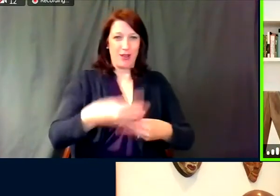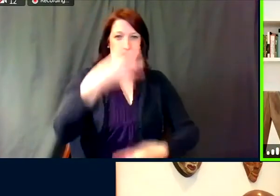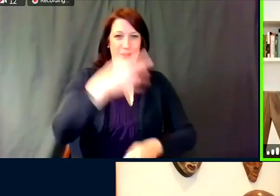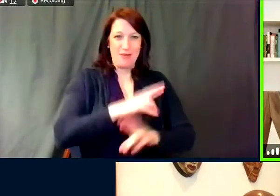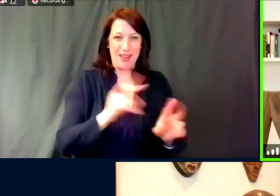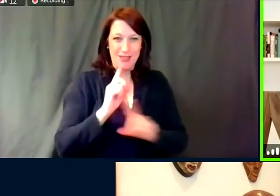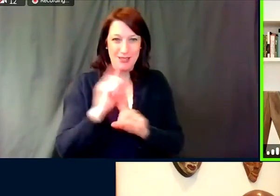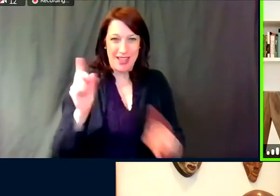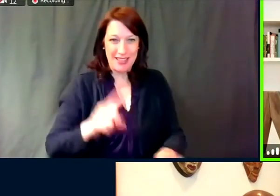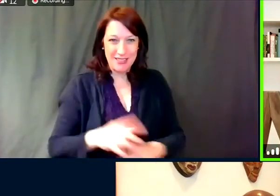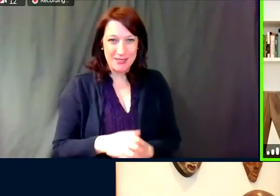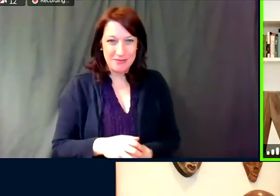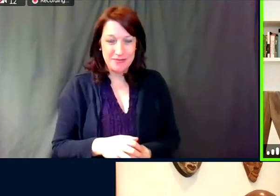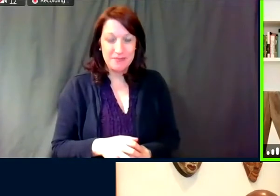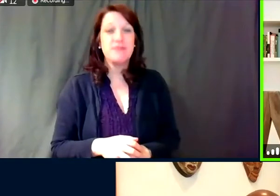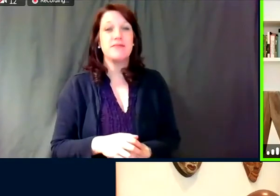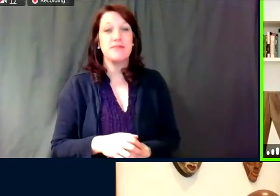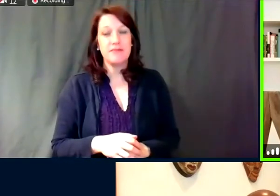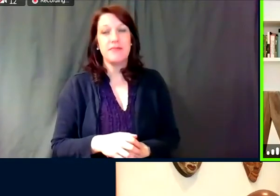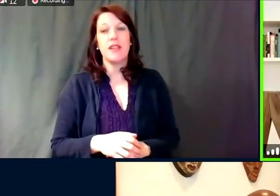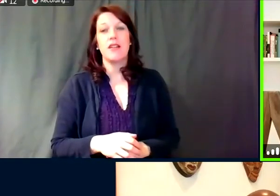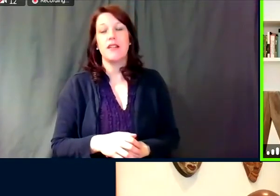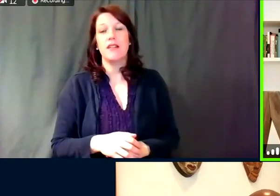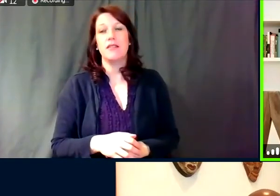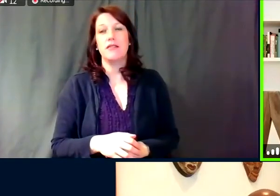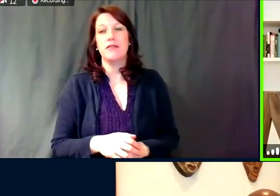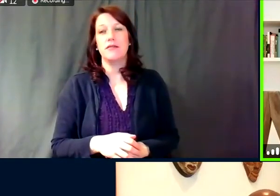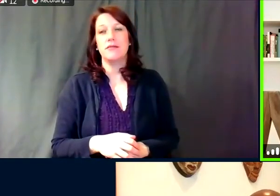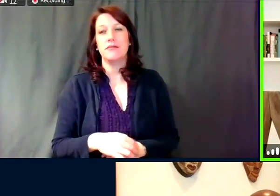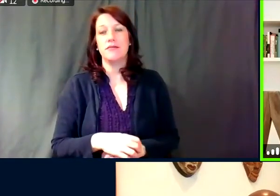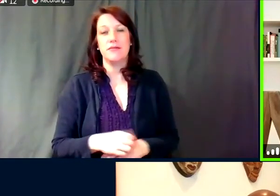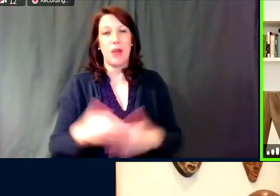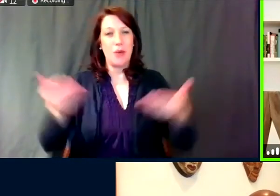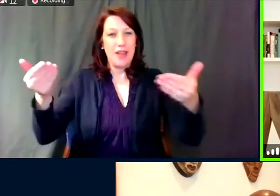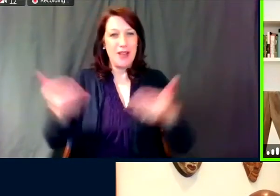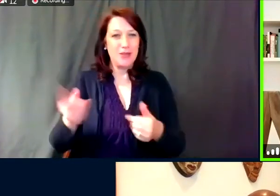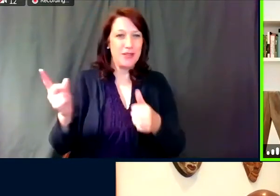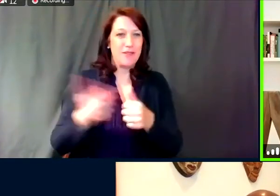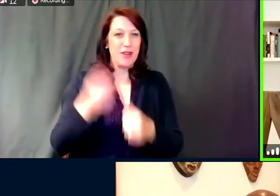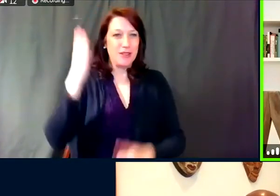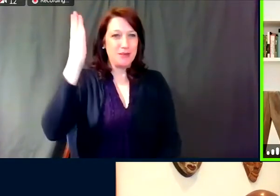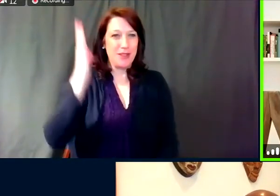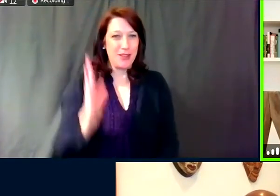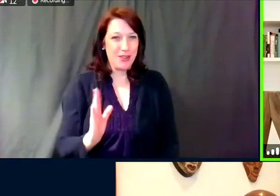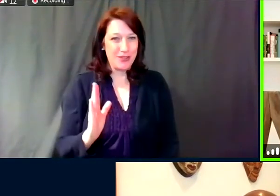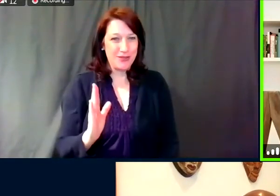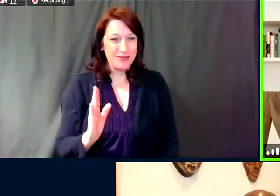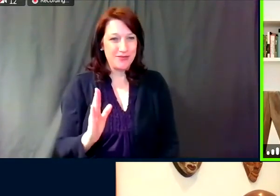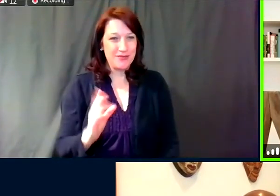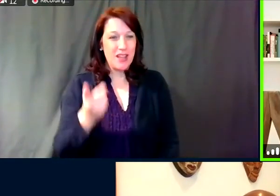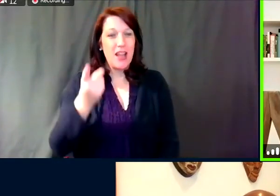WE'VE GOT CUED UP READY TO GO. SO WITH THAT, I'M GOING TO INTRODUCE OUR FIRST SPEAKER, I'D